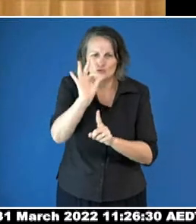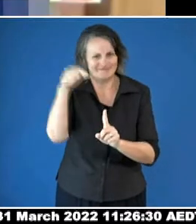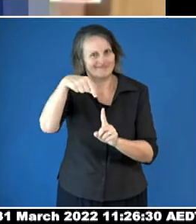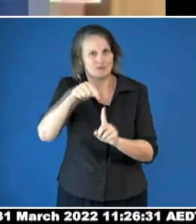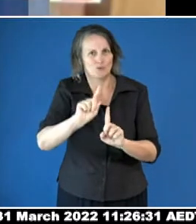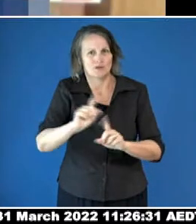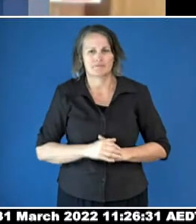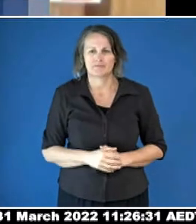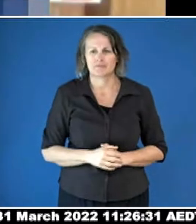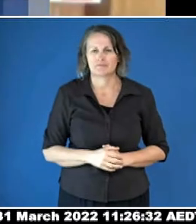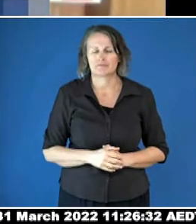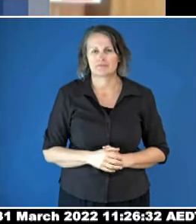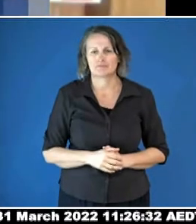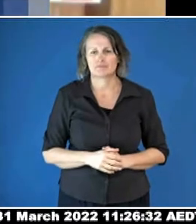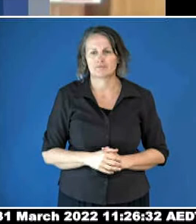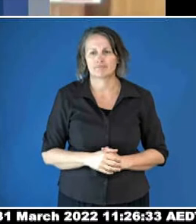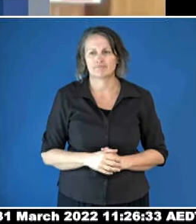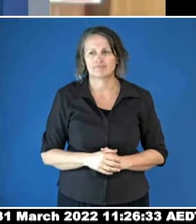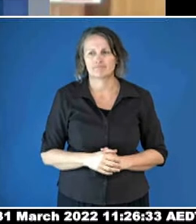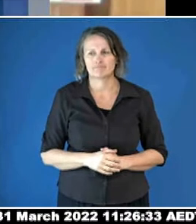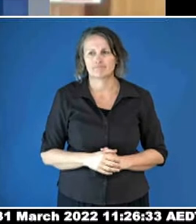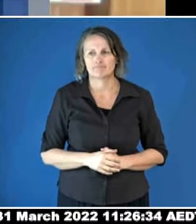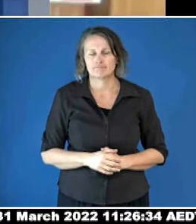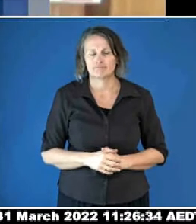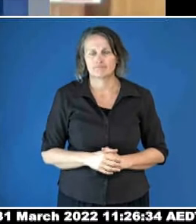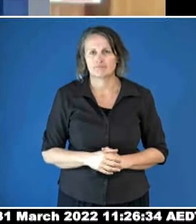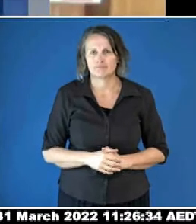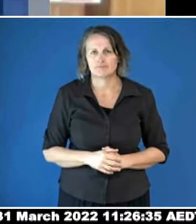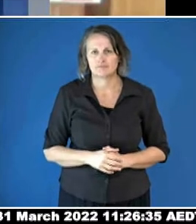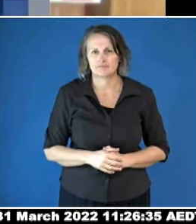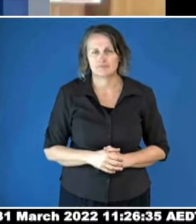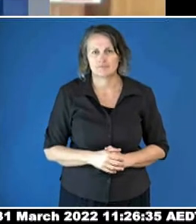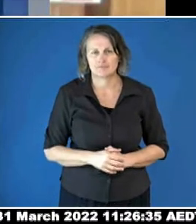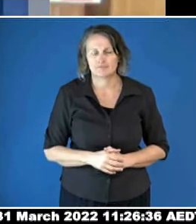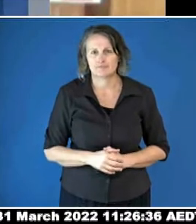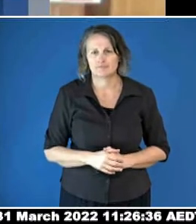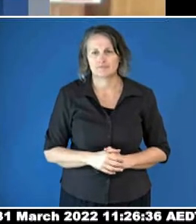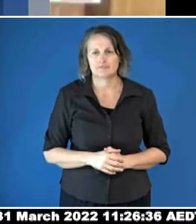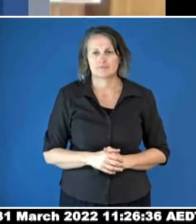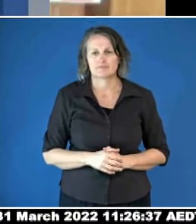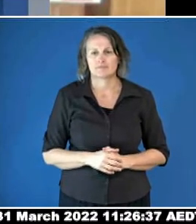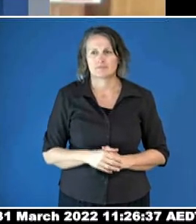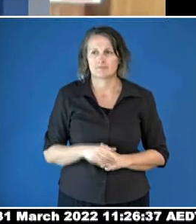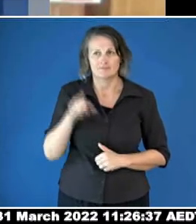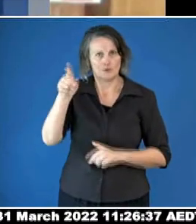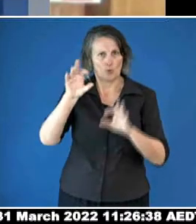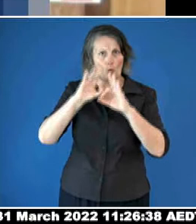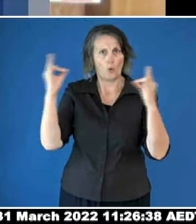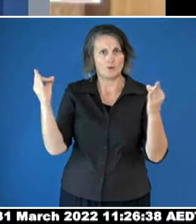There probably needs to be some sort of checks and balances in the hierarchy